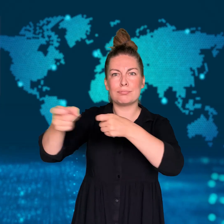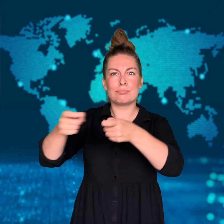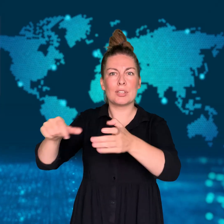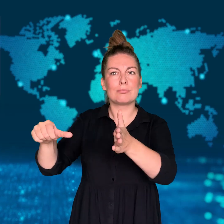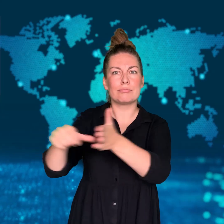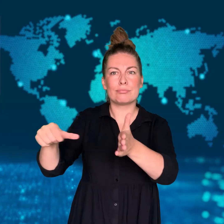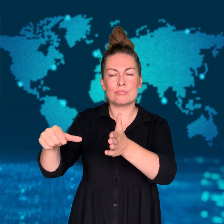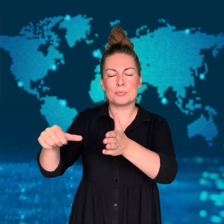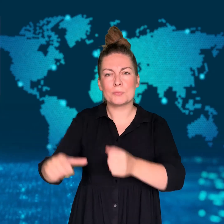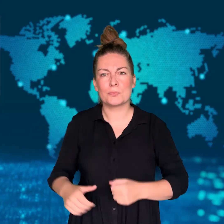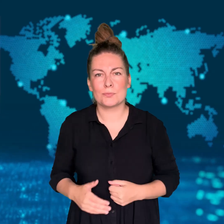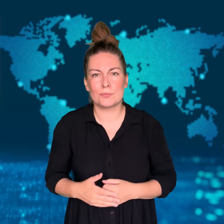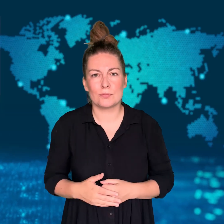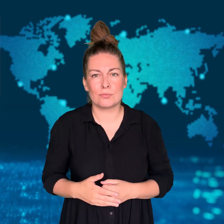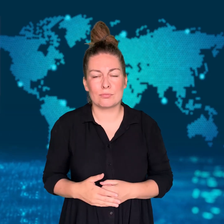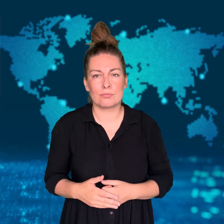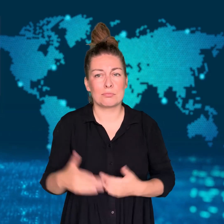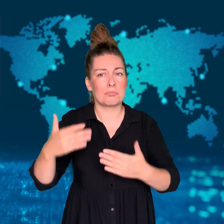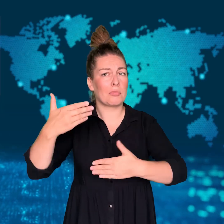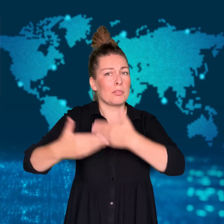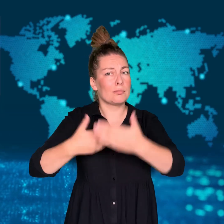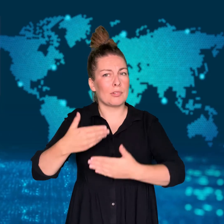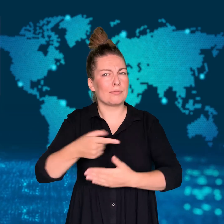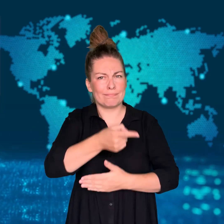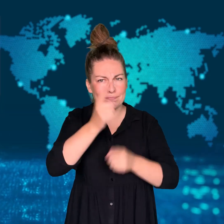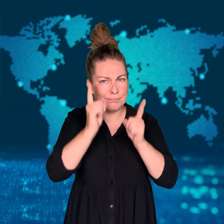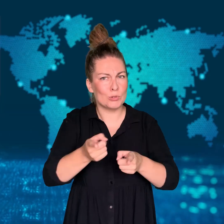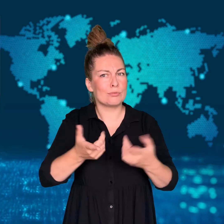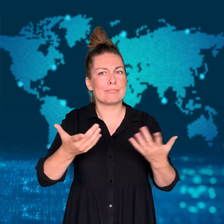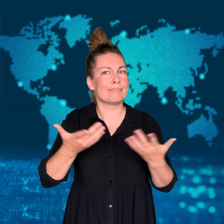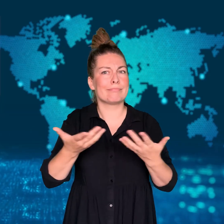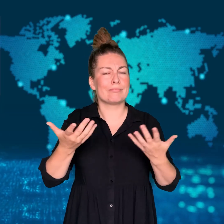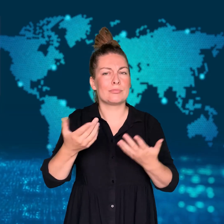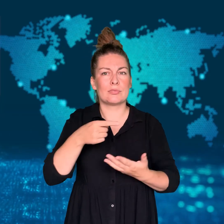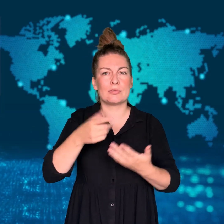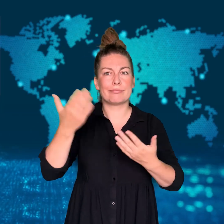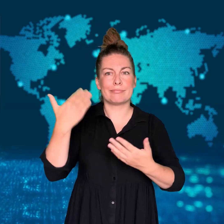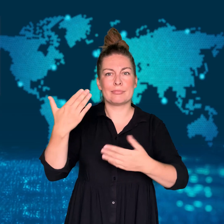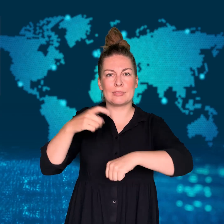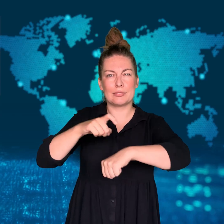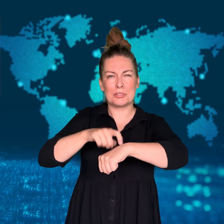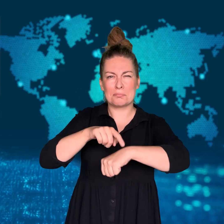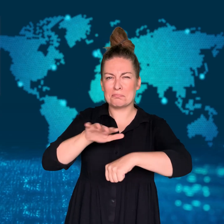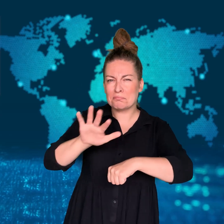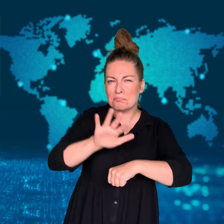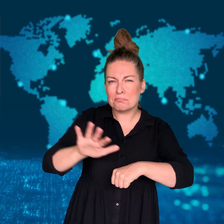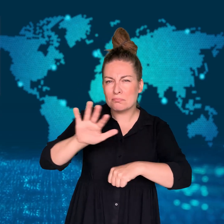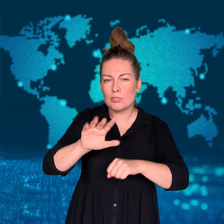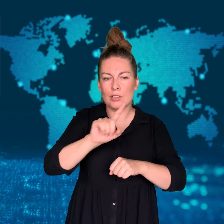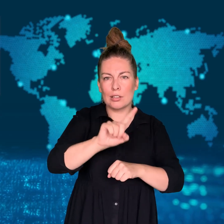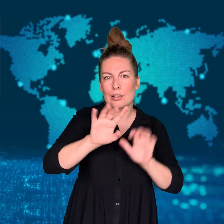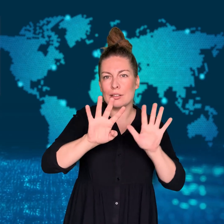He later received more life sentences for his role